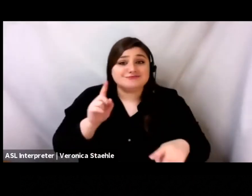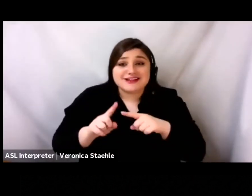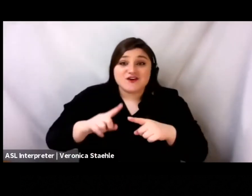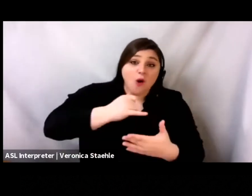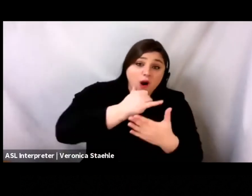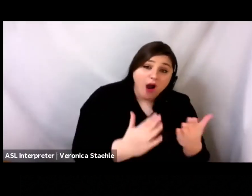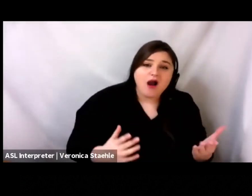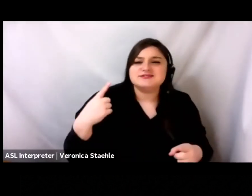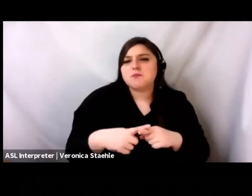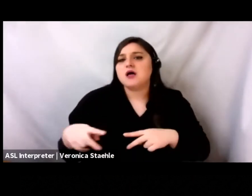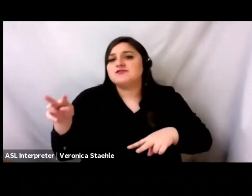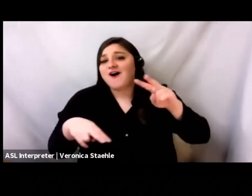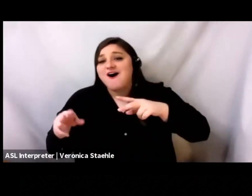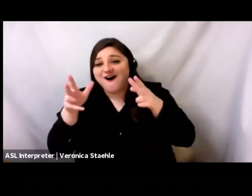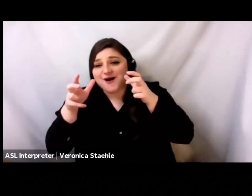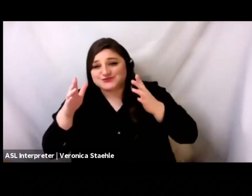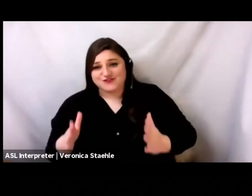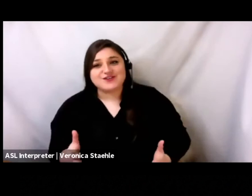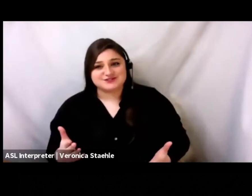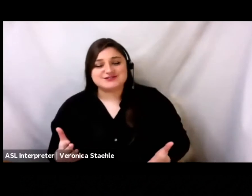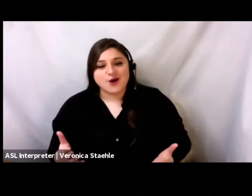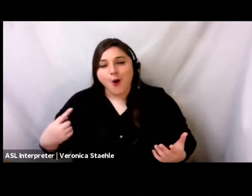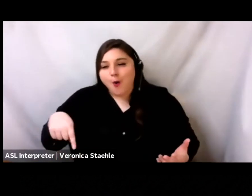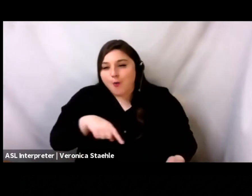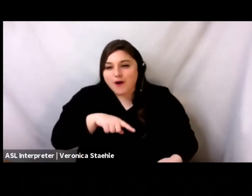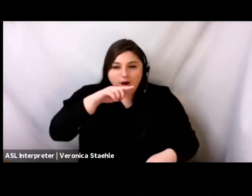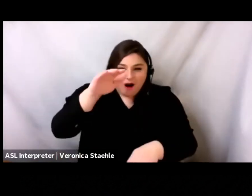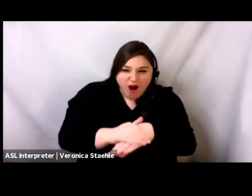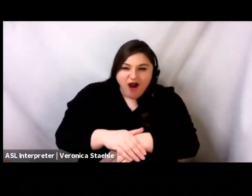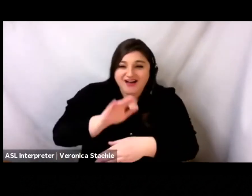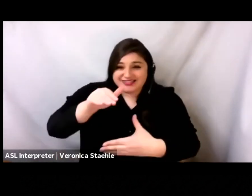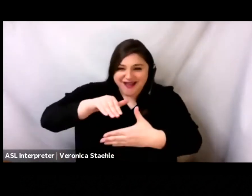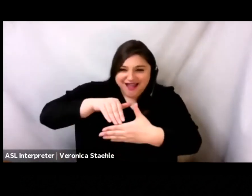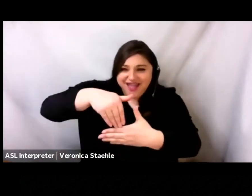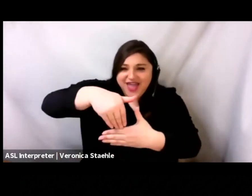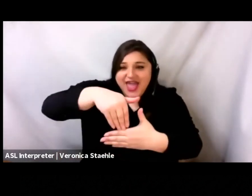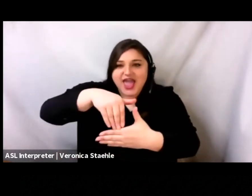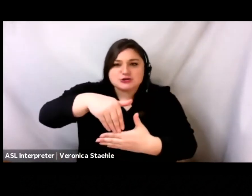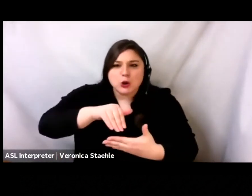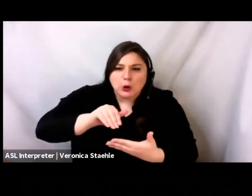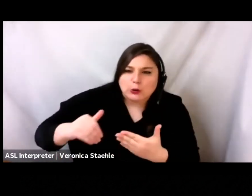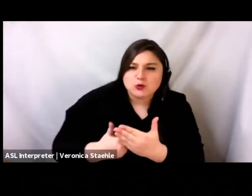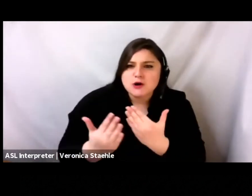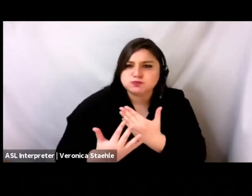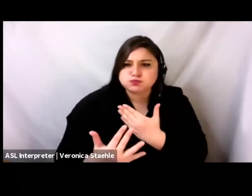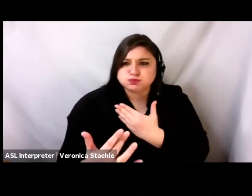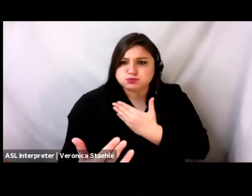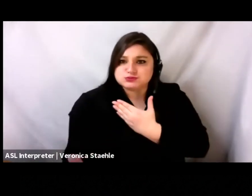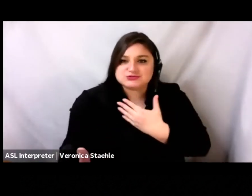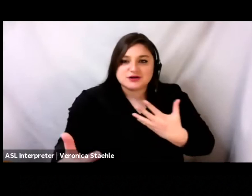this is that learning edge and it's so exciting to watch it. And also I see the exploration going